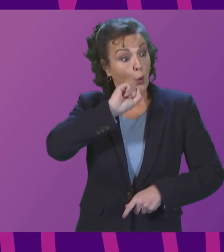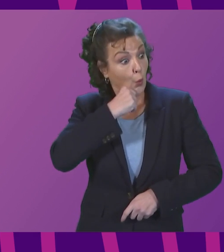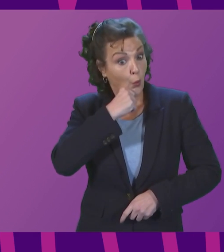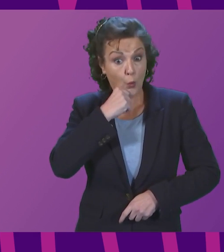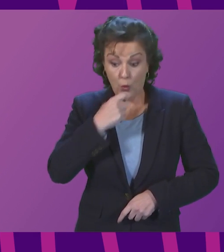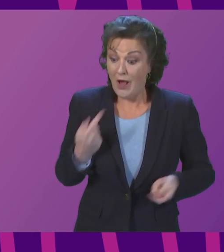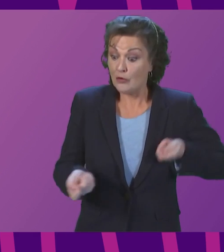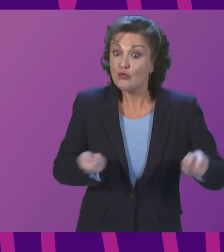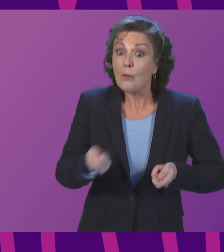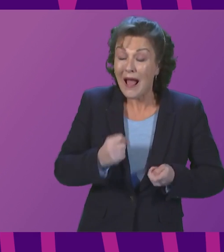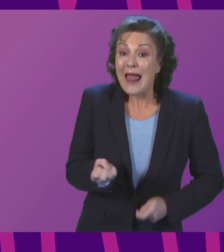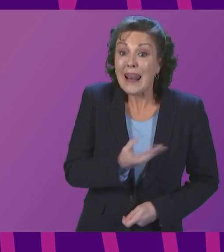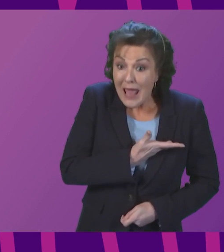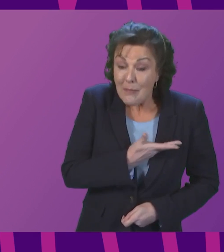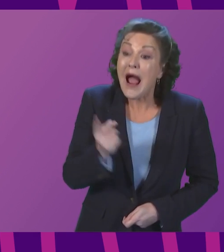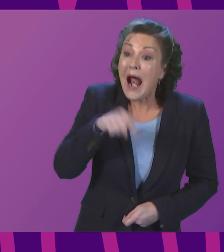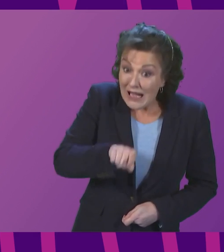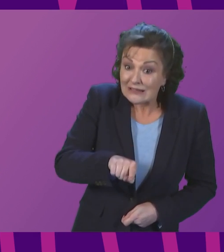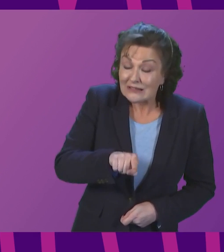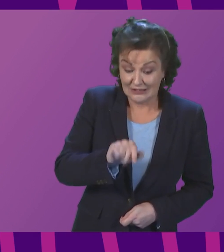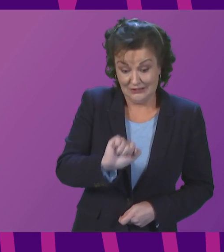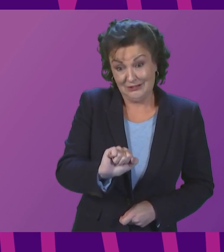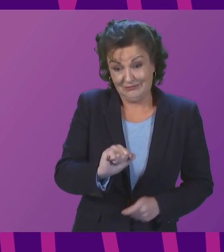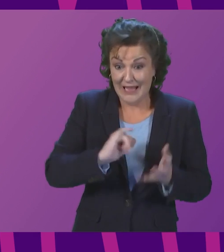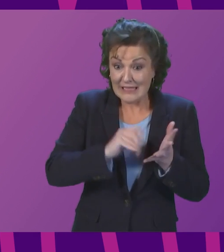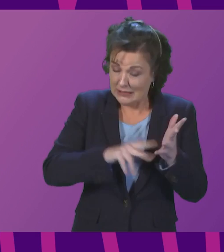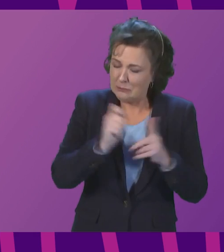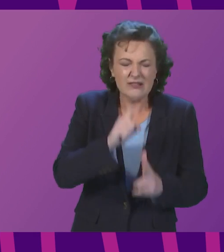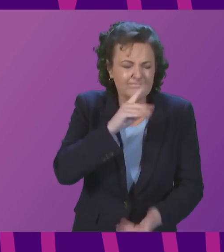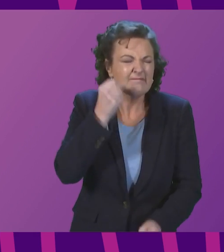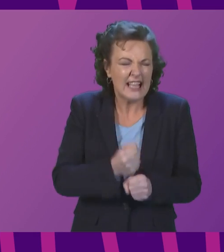car park levies, because I can assure her that Scottish Conservative councils will not.